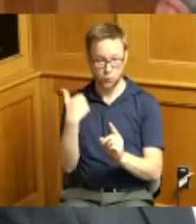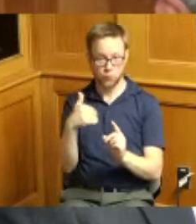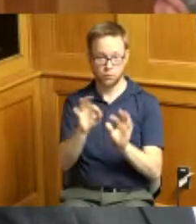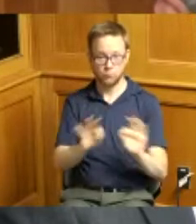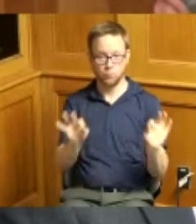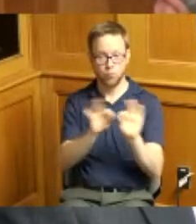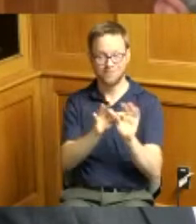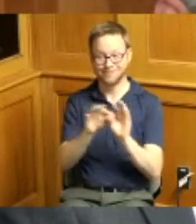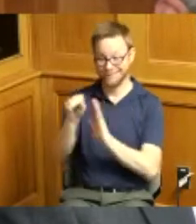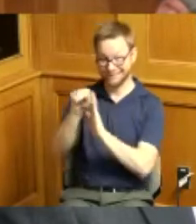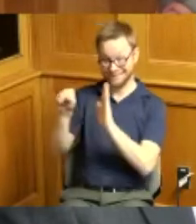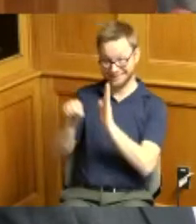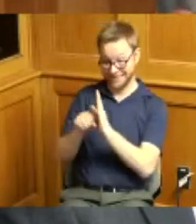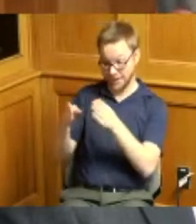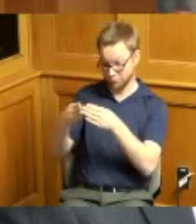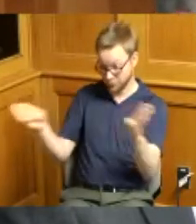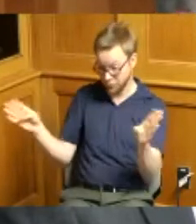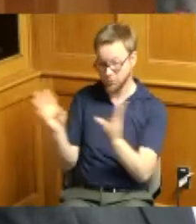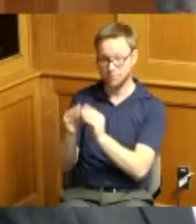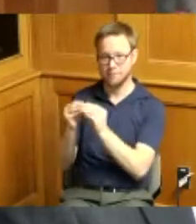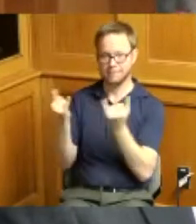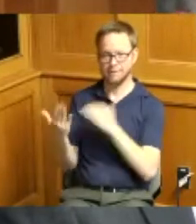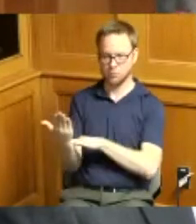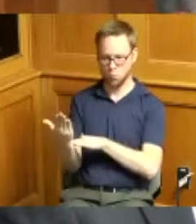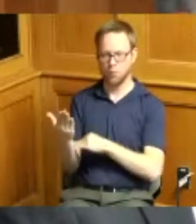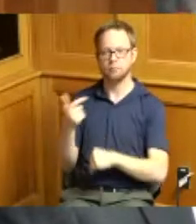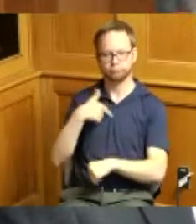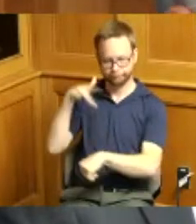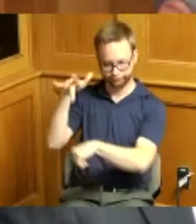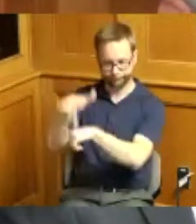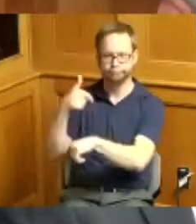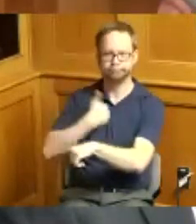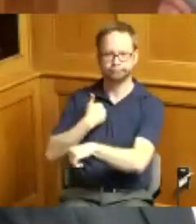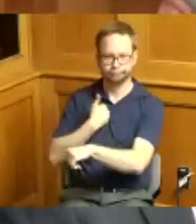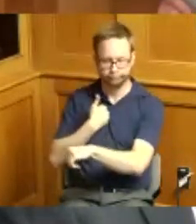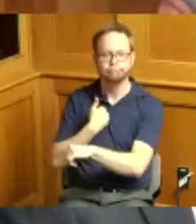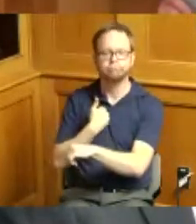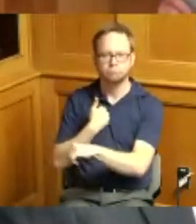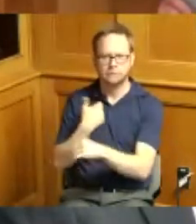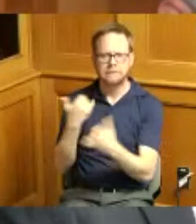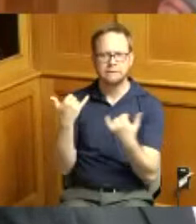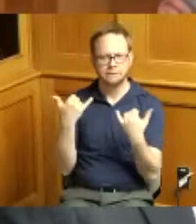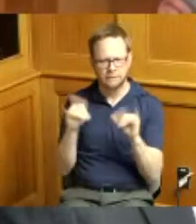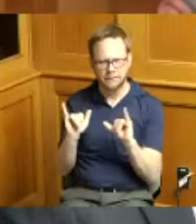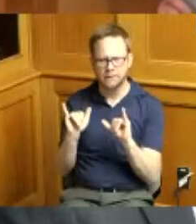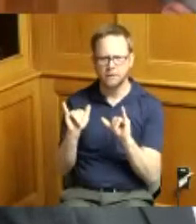meeting was this morning and so I attended that we're still I'm getting organized and getting a